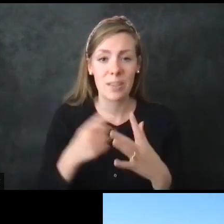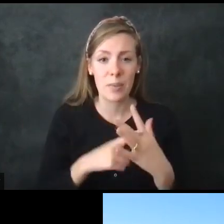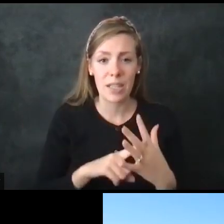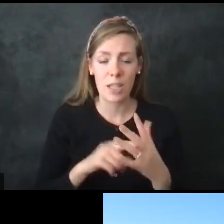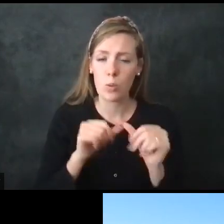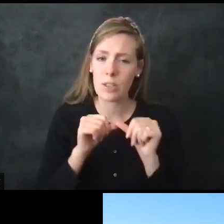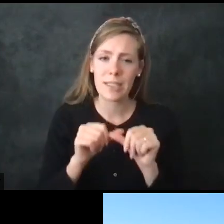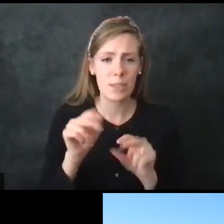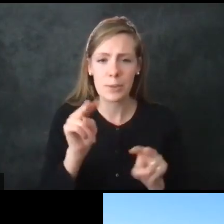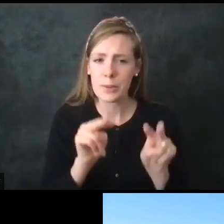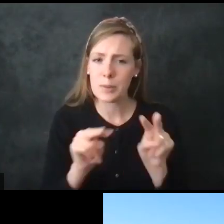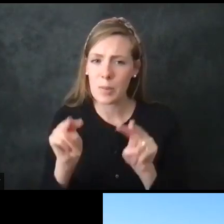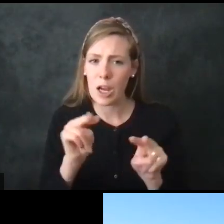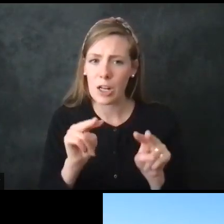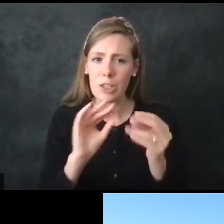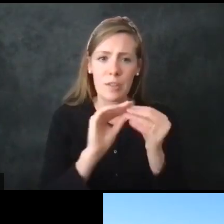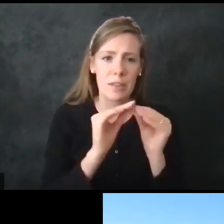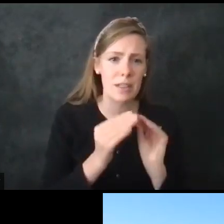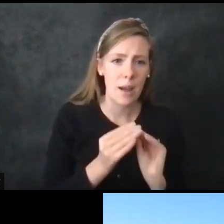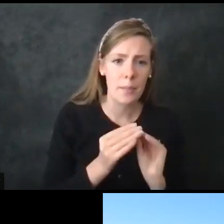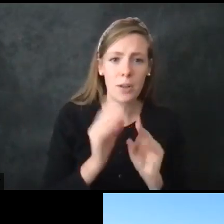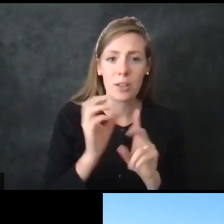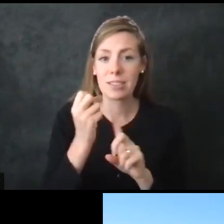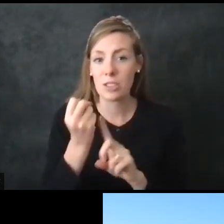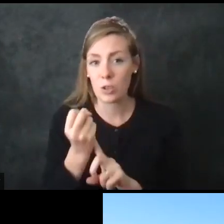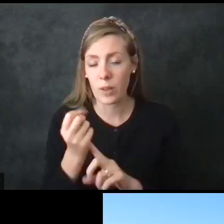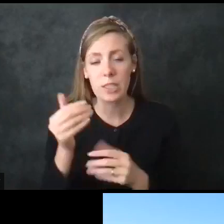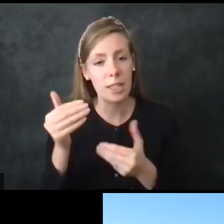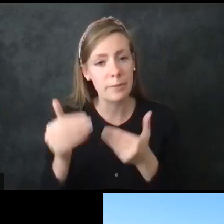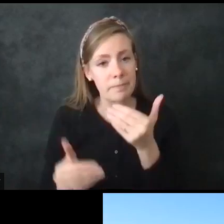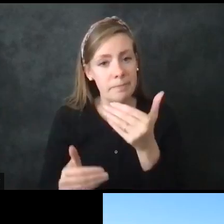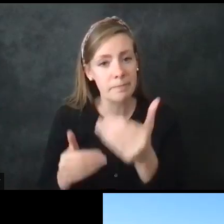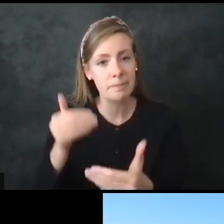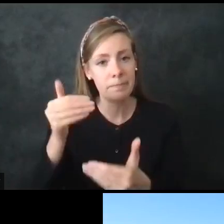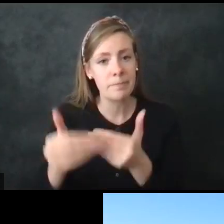data situation and take steps needed to keep handy safe.